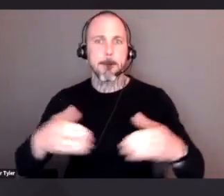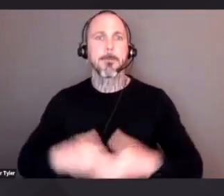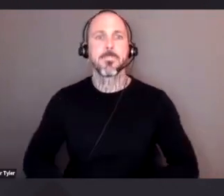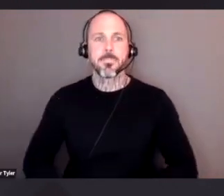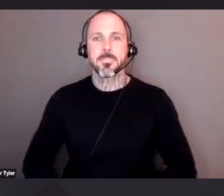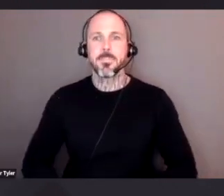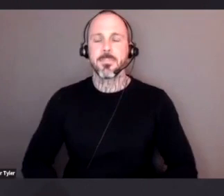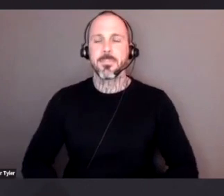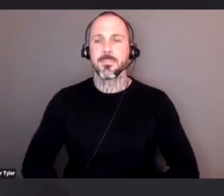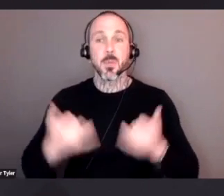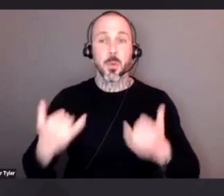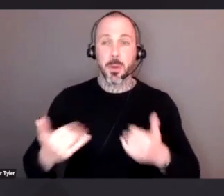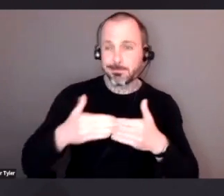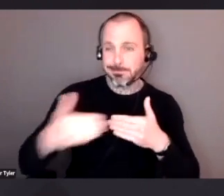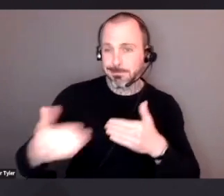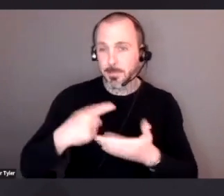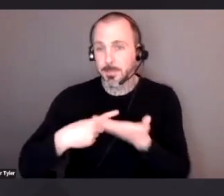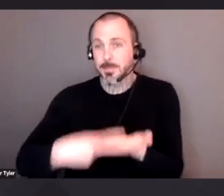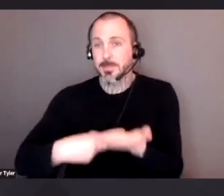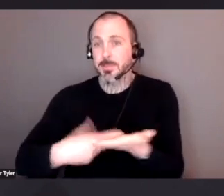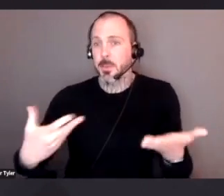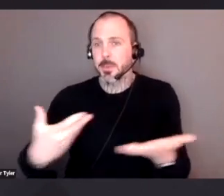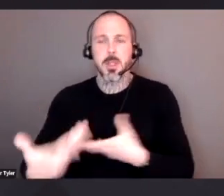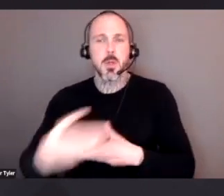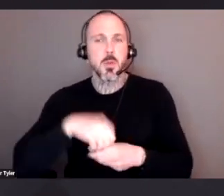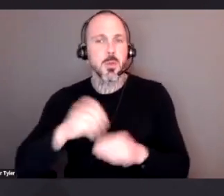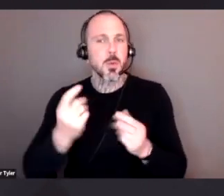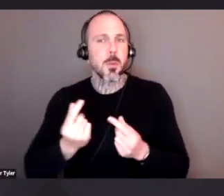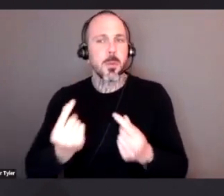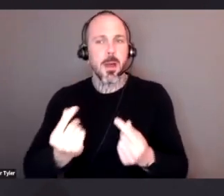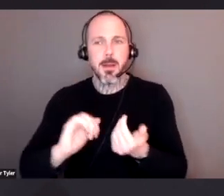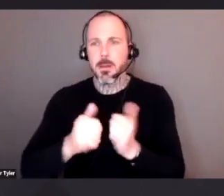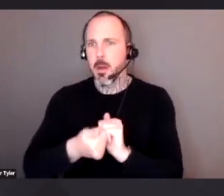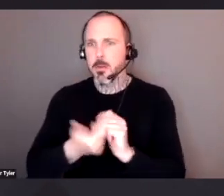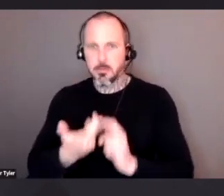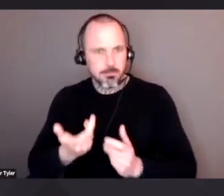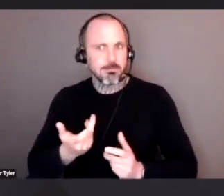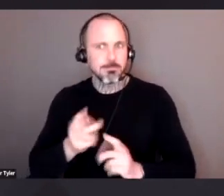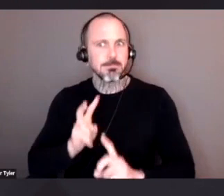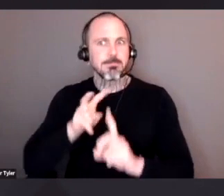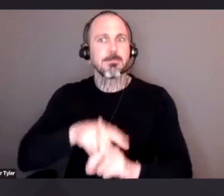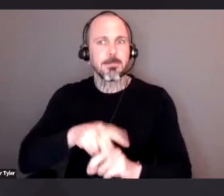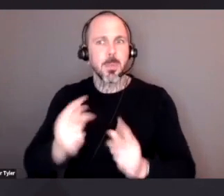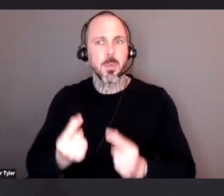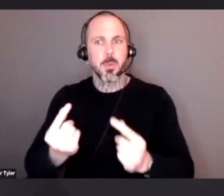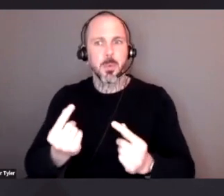We'll explore the benefits of workforce diversity-- what we refer to as the Inclusion Advantage.